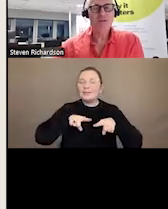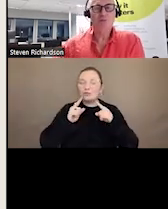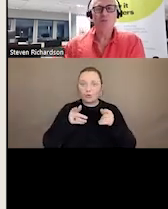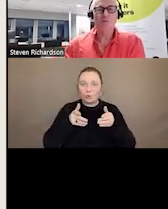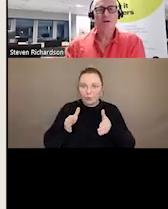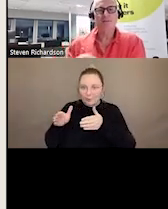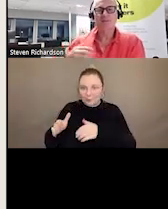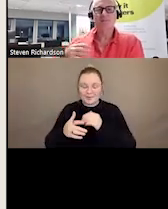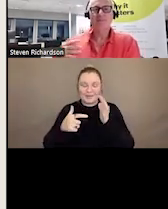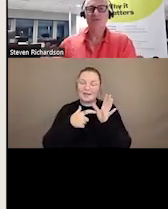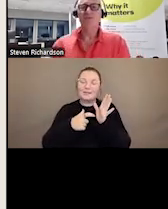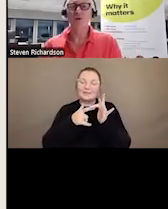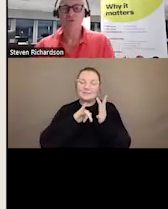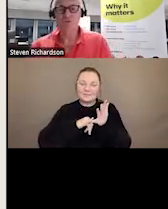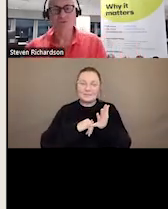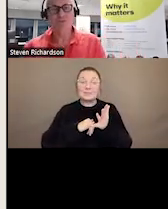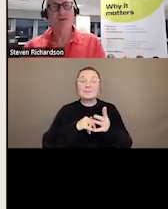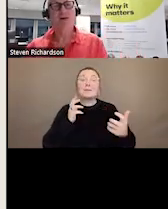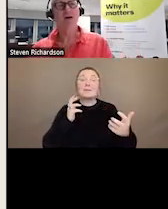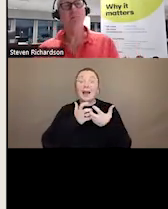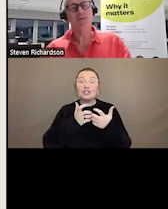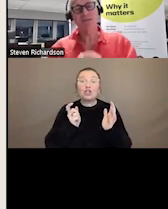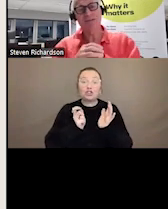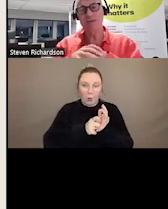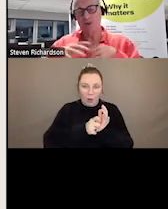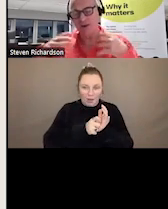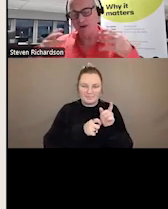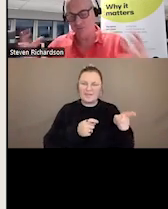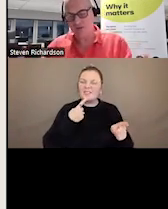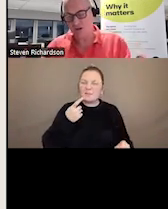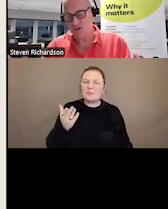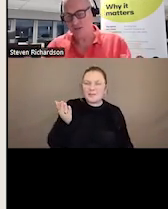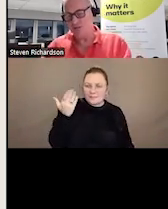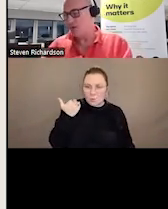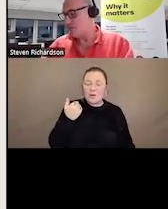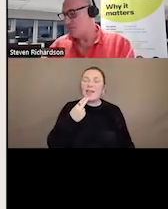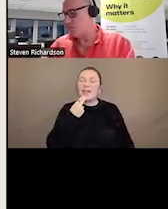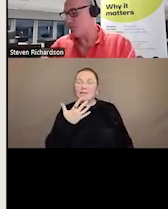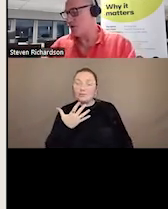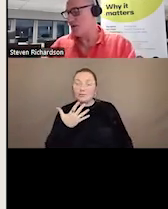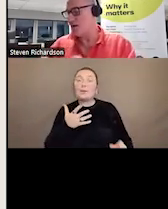I want to talk about is matching donors. As I said, the leveraging idea is a really important